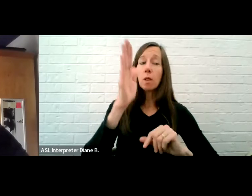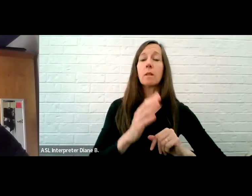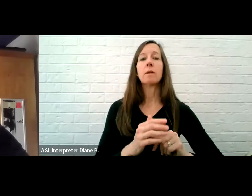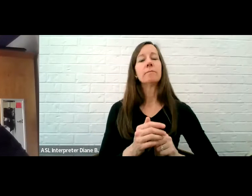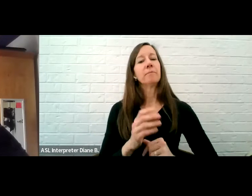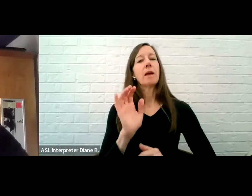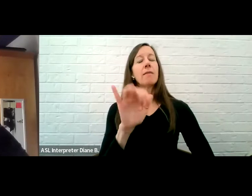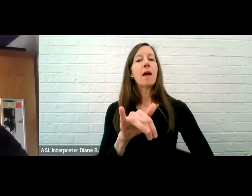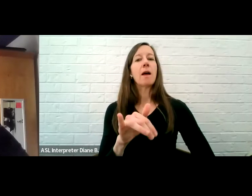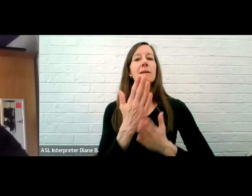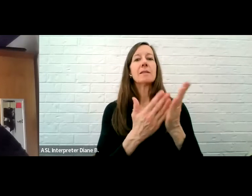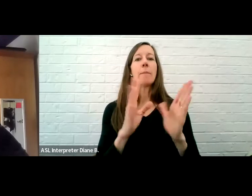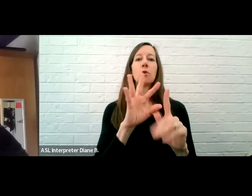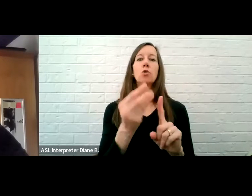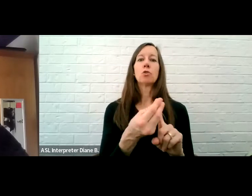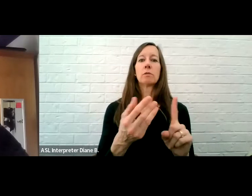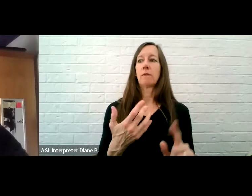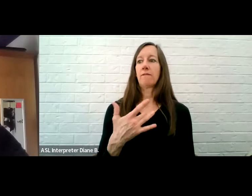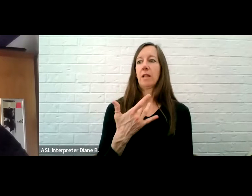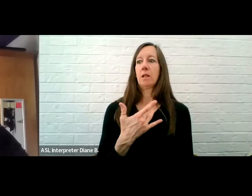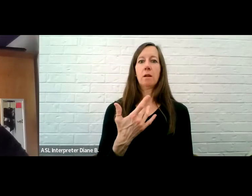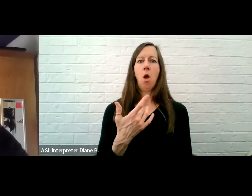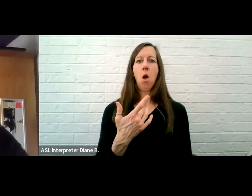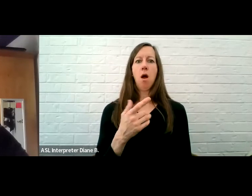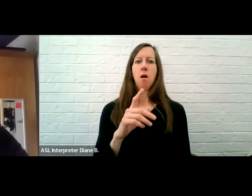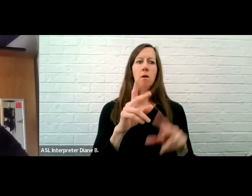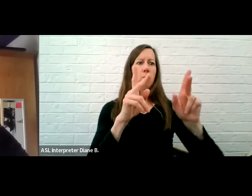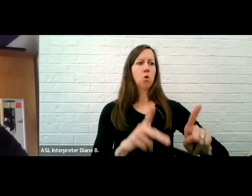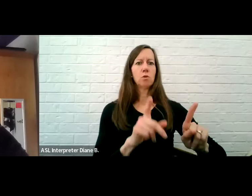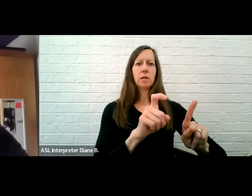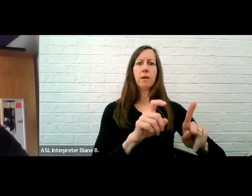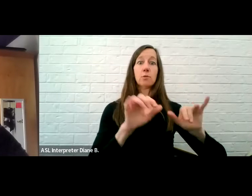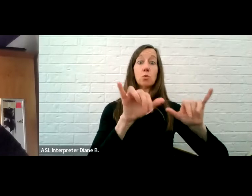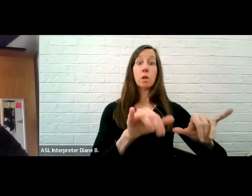that a person lives at home until they get married, and they begin their own family.